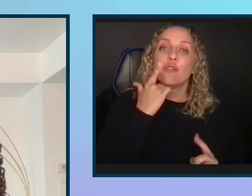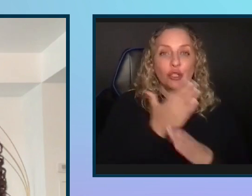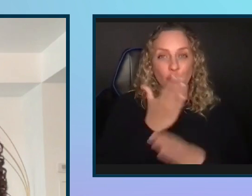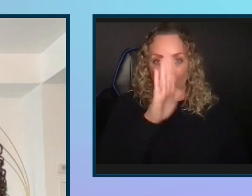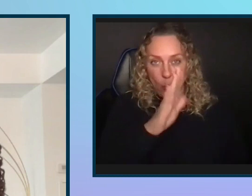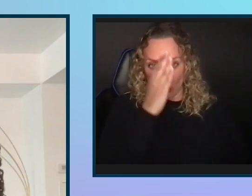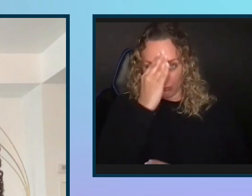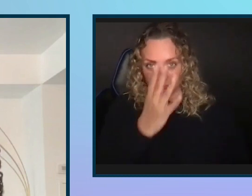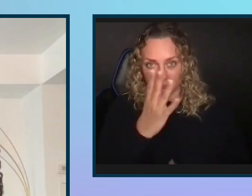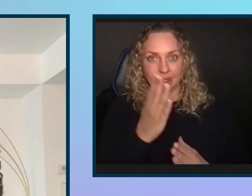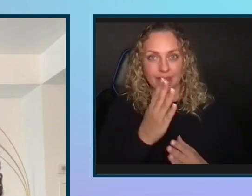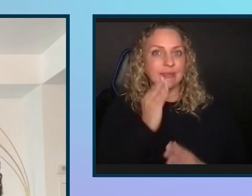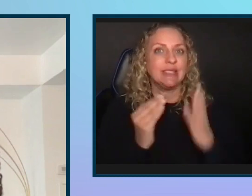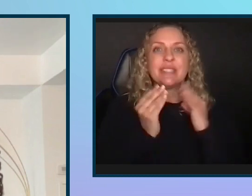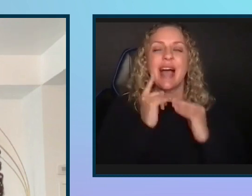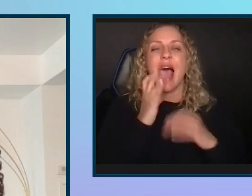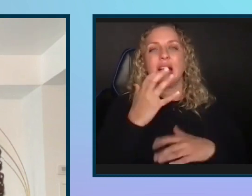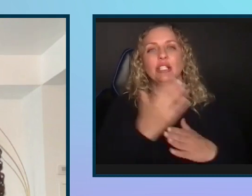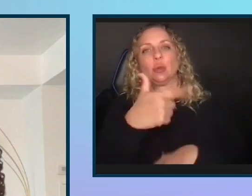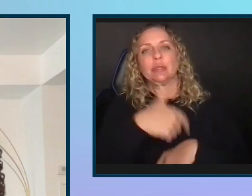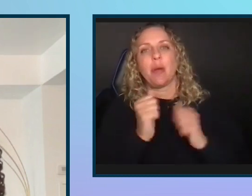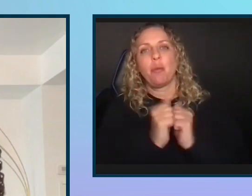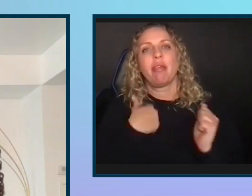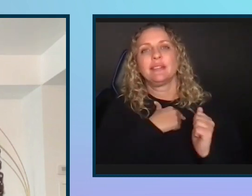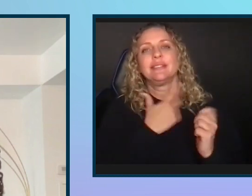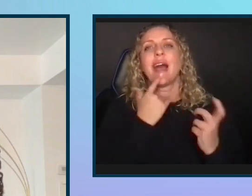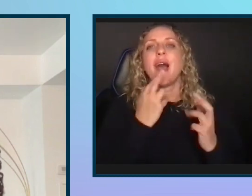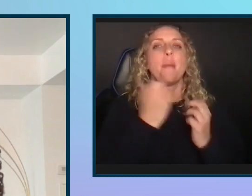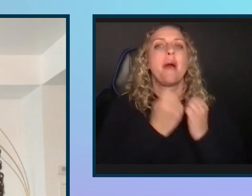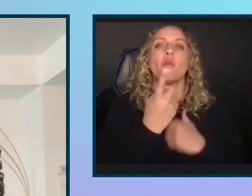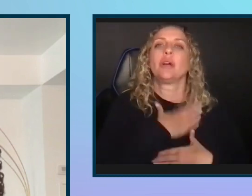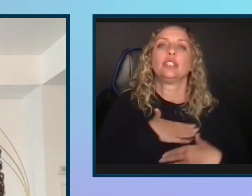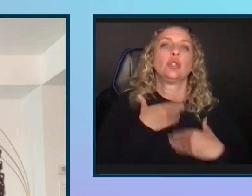and thank you for sharing our time with us. I hope everyone enjoys the rest of Axe-Con.